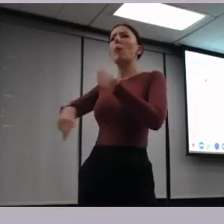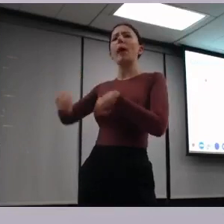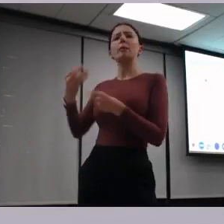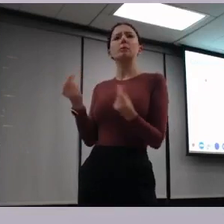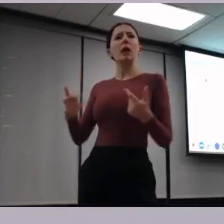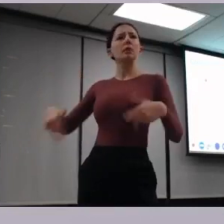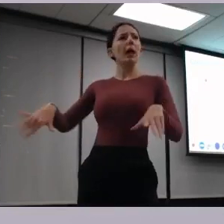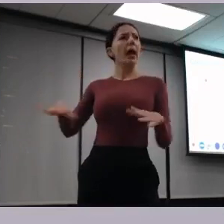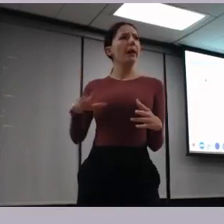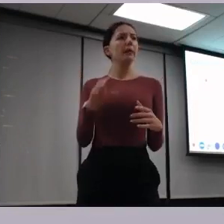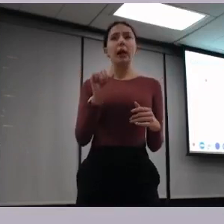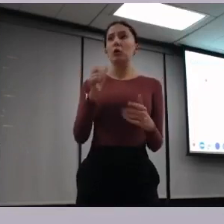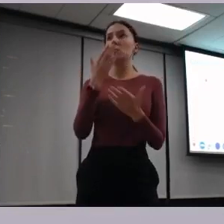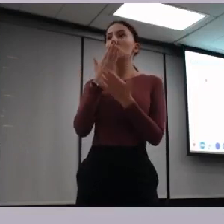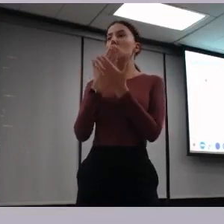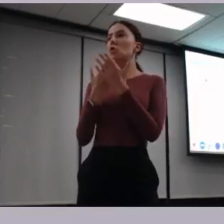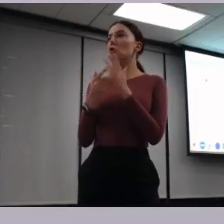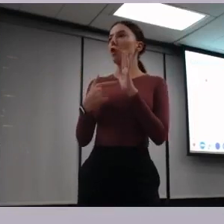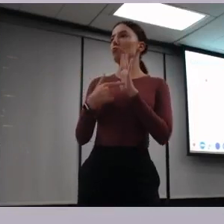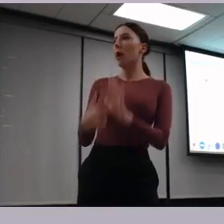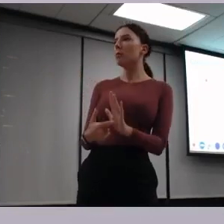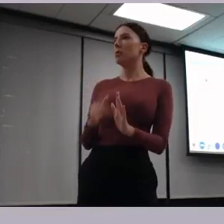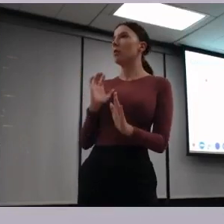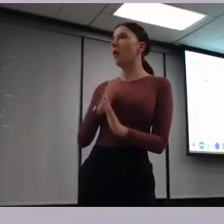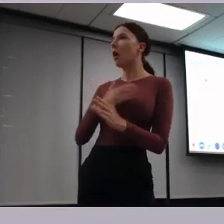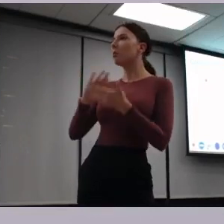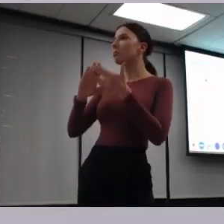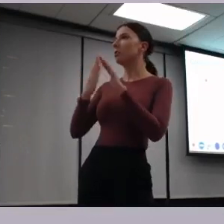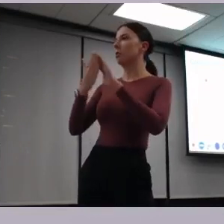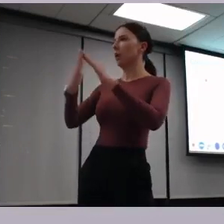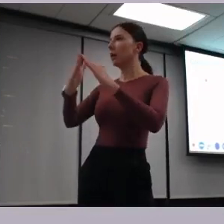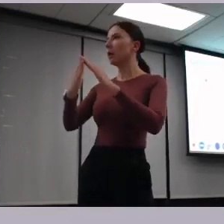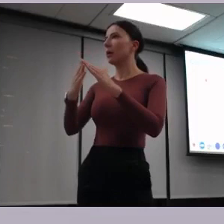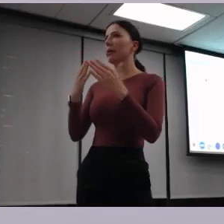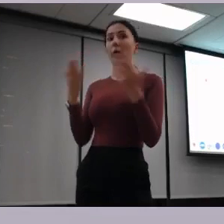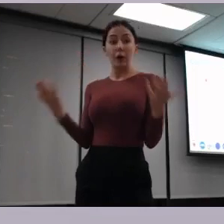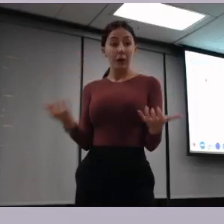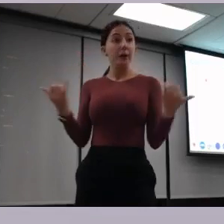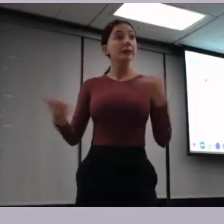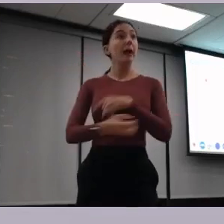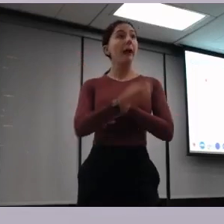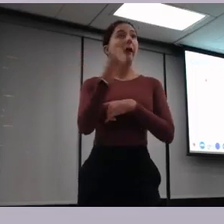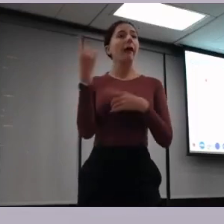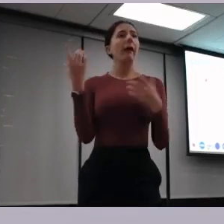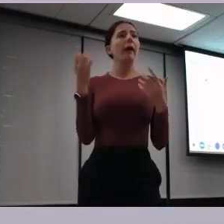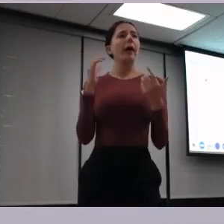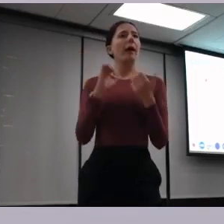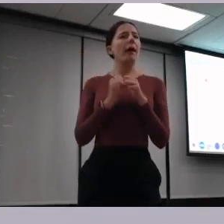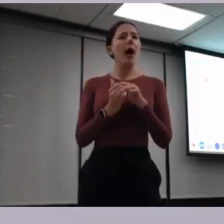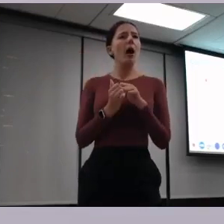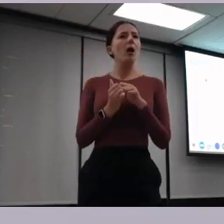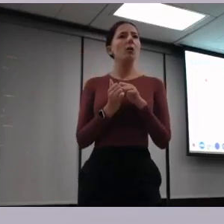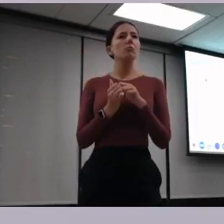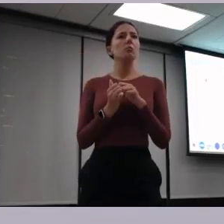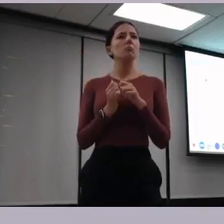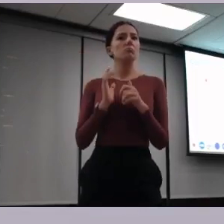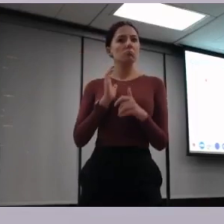a reflection of the communities that are here today and how is it we're going to welcome others